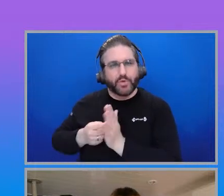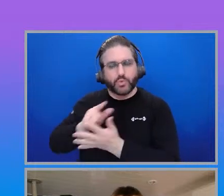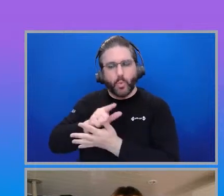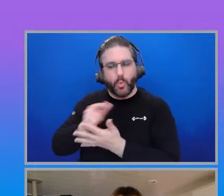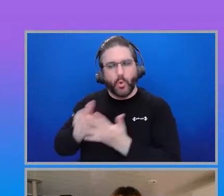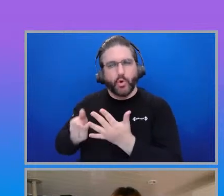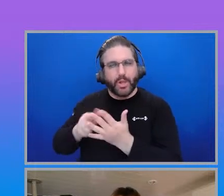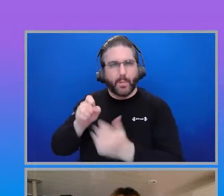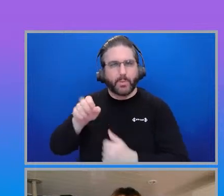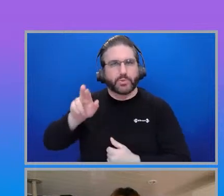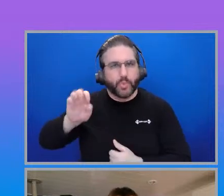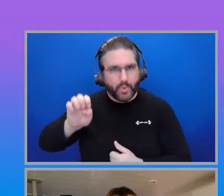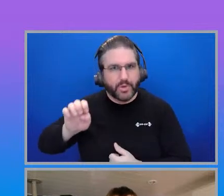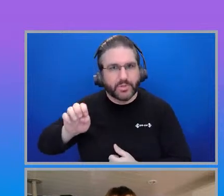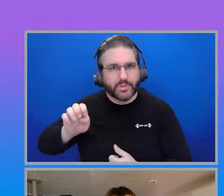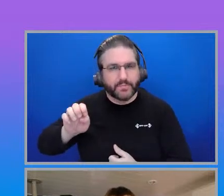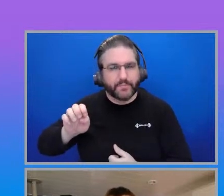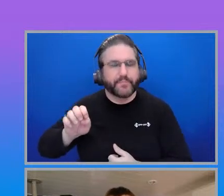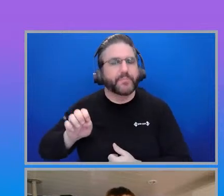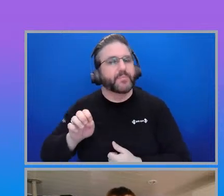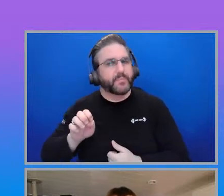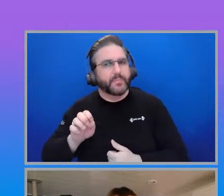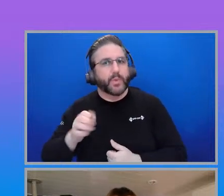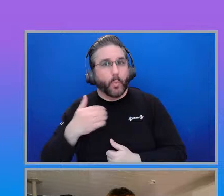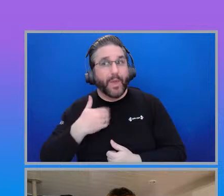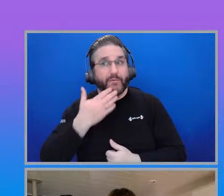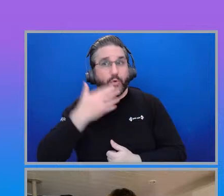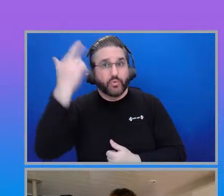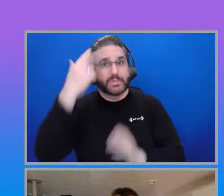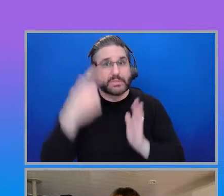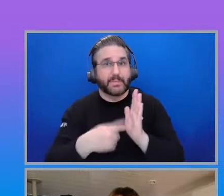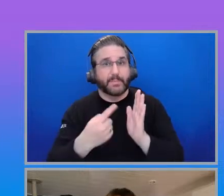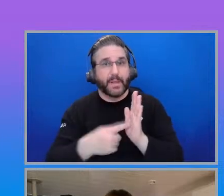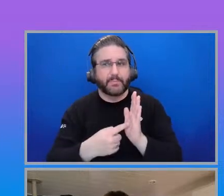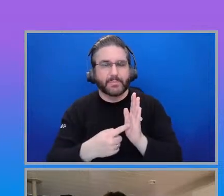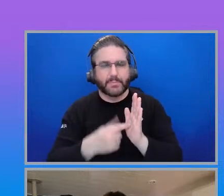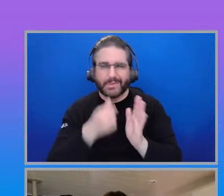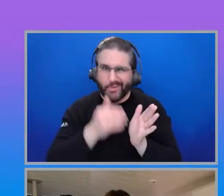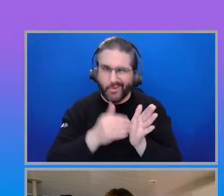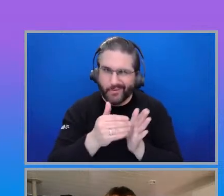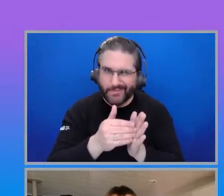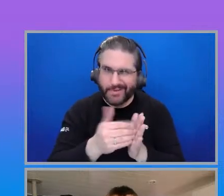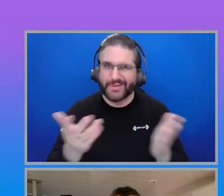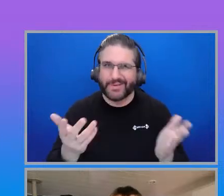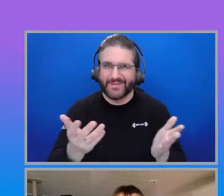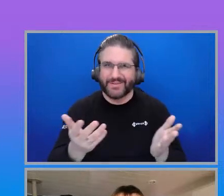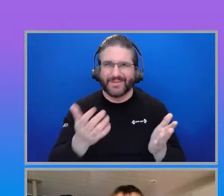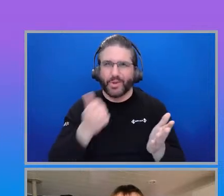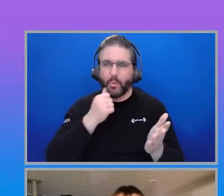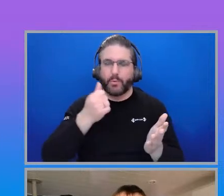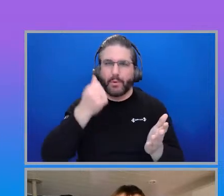order that they are in the source. There are reasons for that. There's not not huge numbers of them. You know, it's